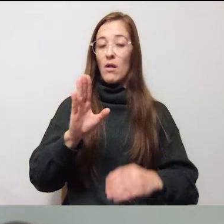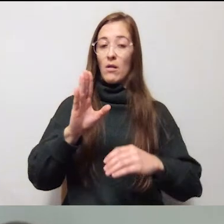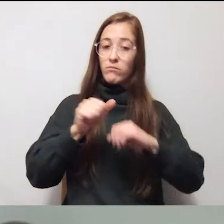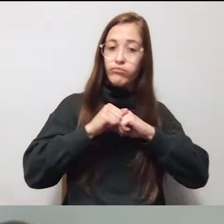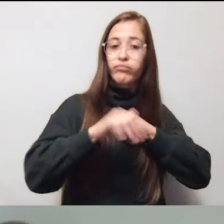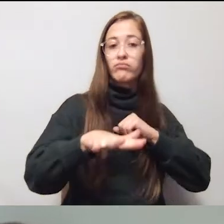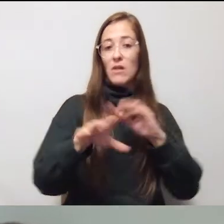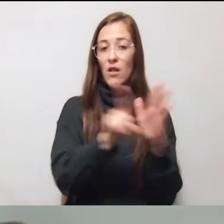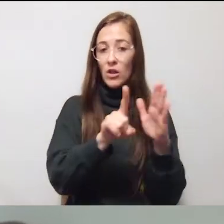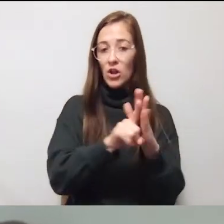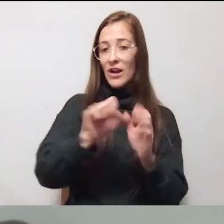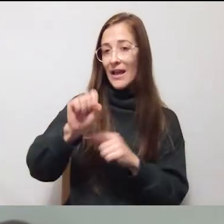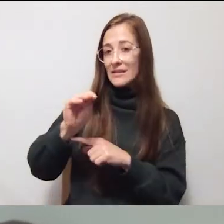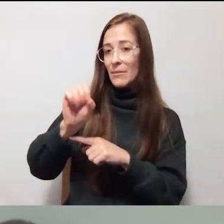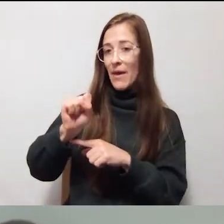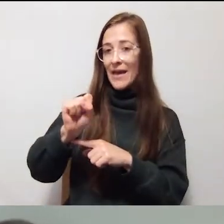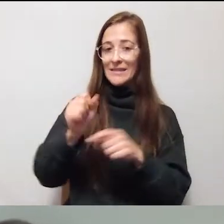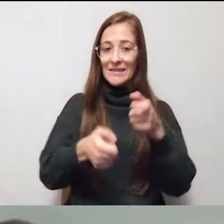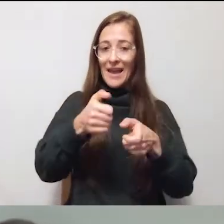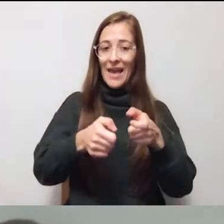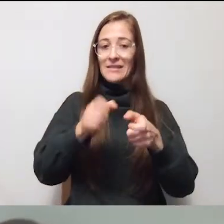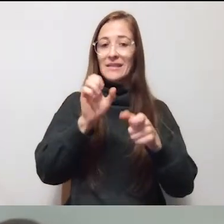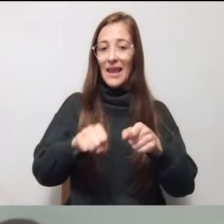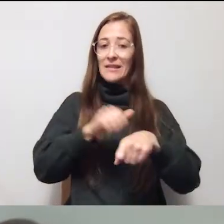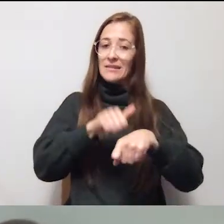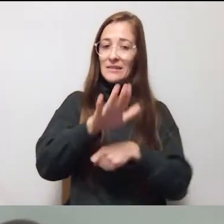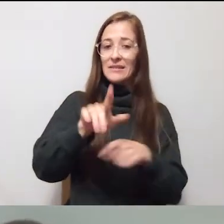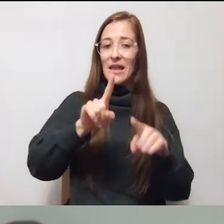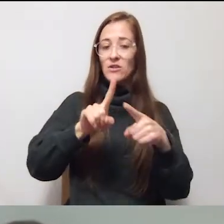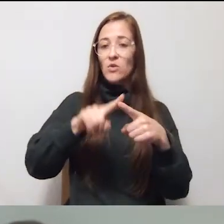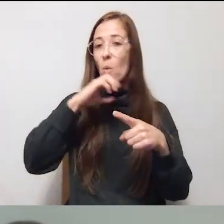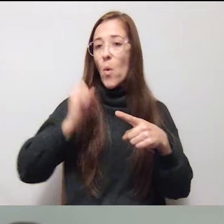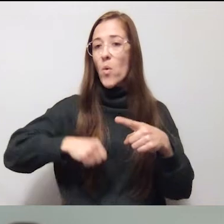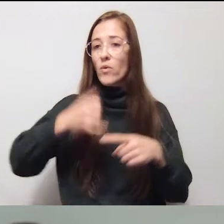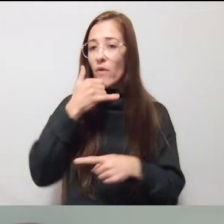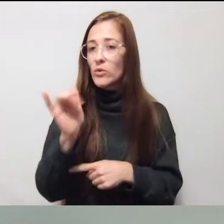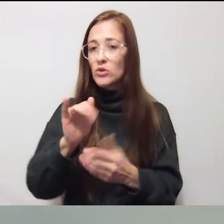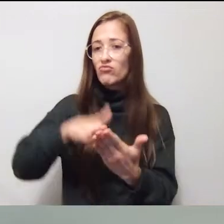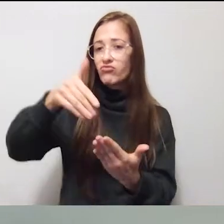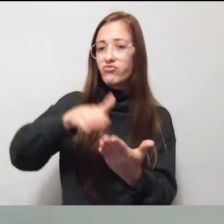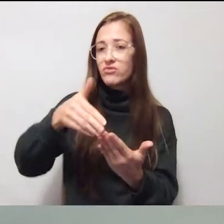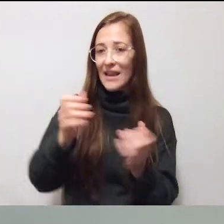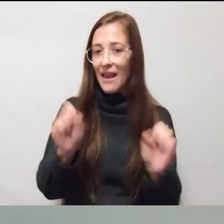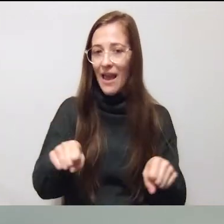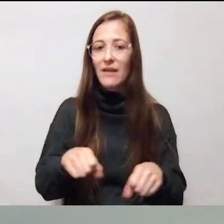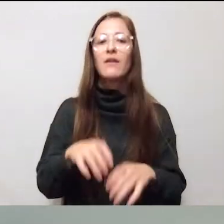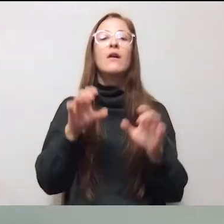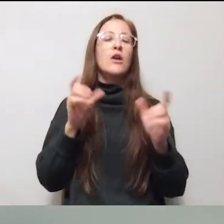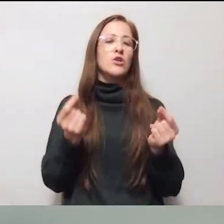SMS text messaging that can go even to flip phones if someone has an older phone. We do a ton of community outreach and work